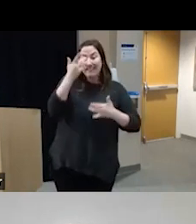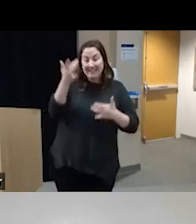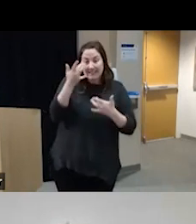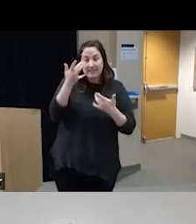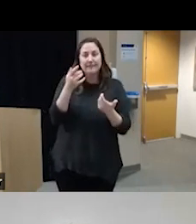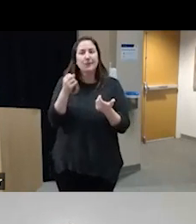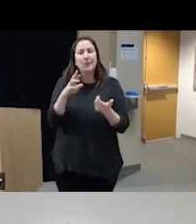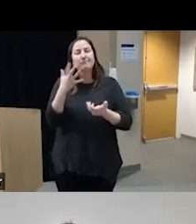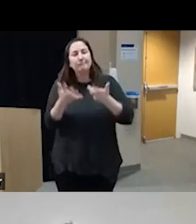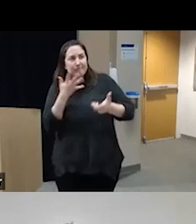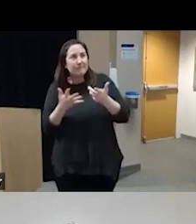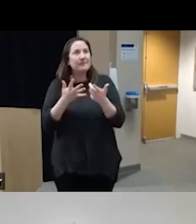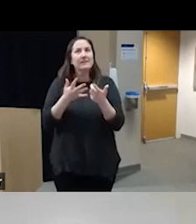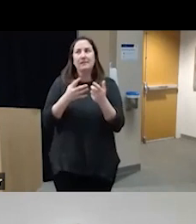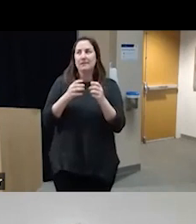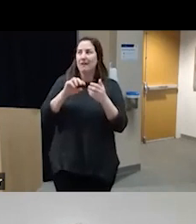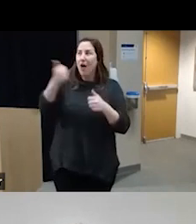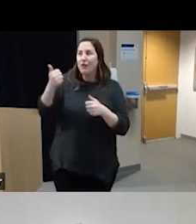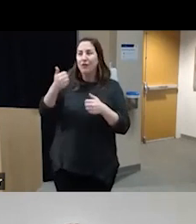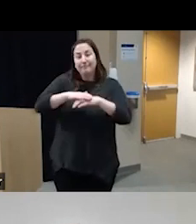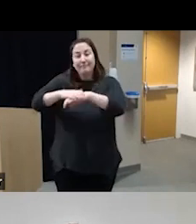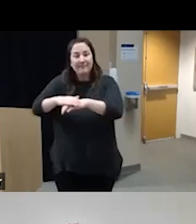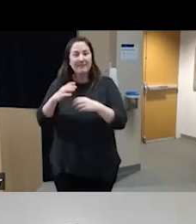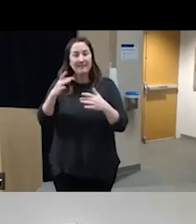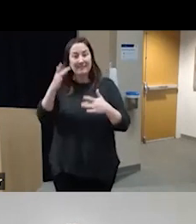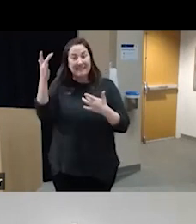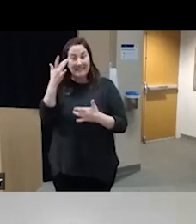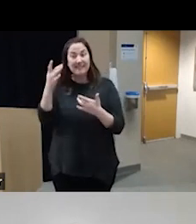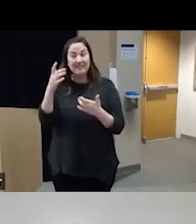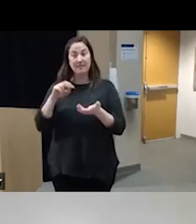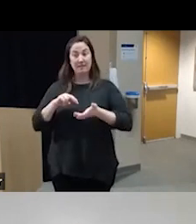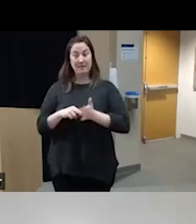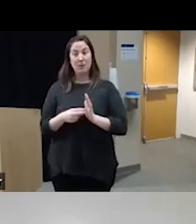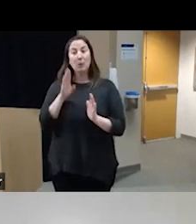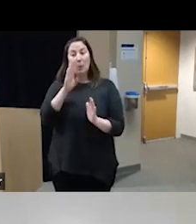chromobat diseases makes you put on some body fats and